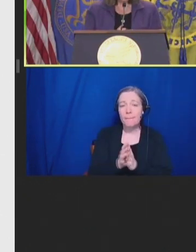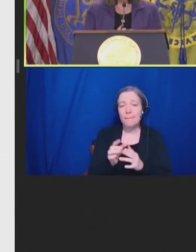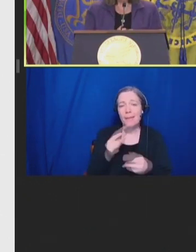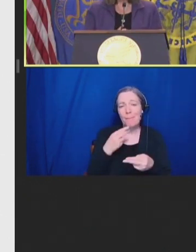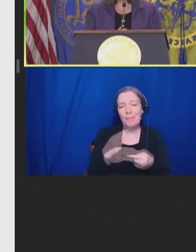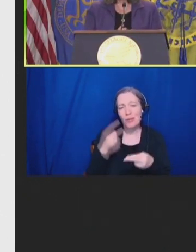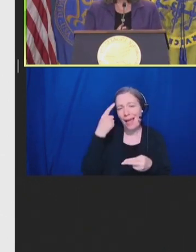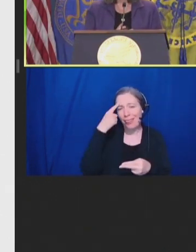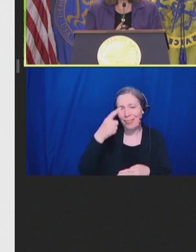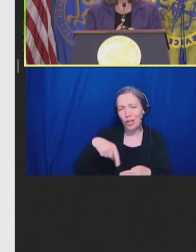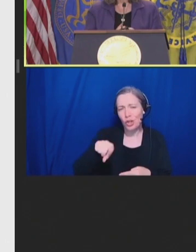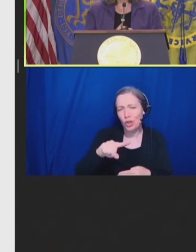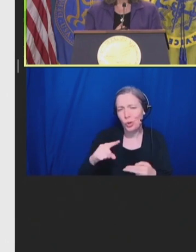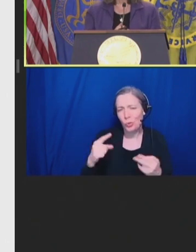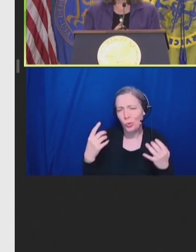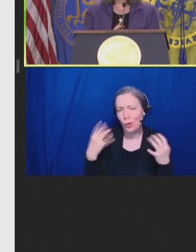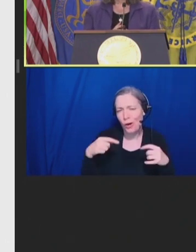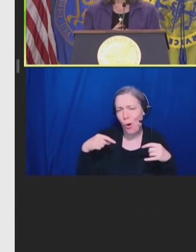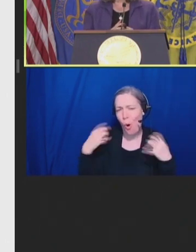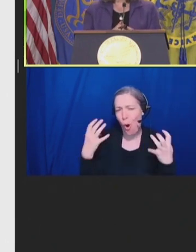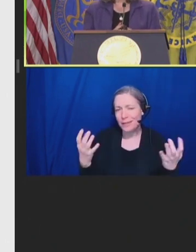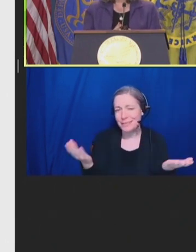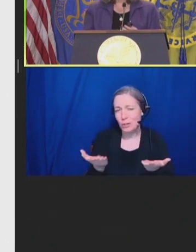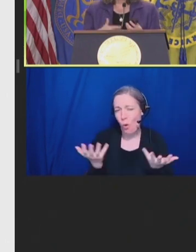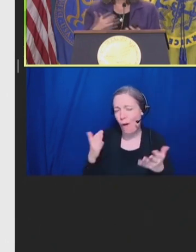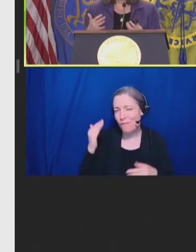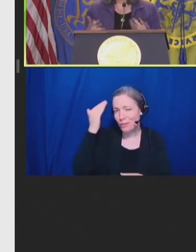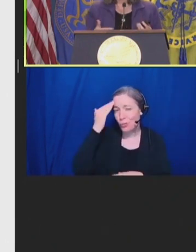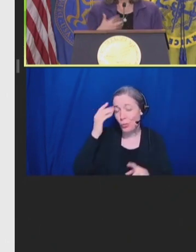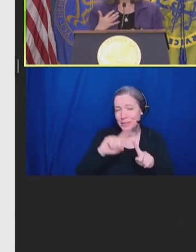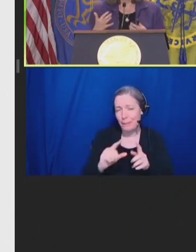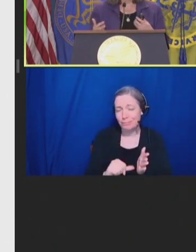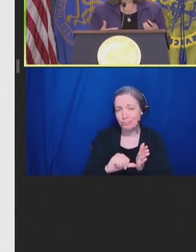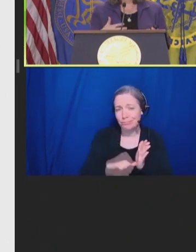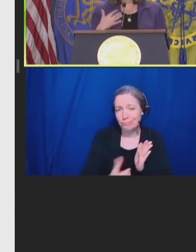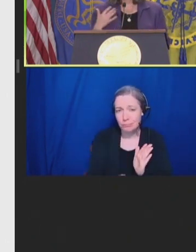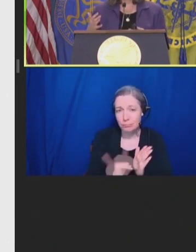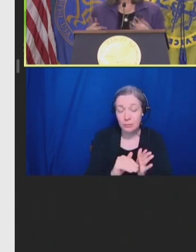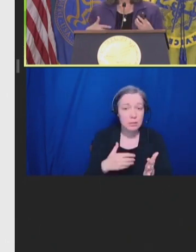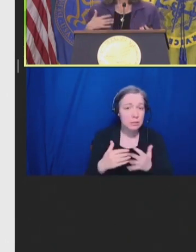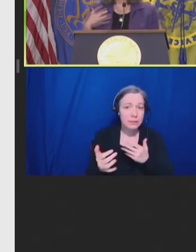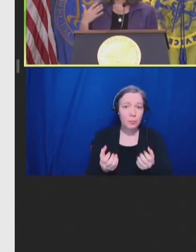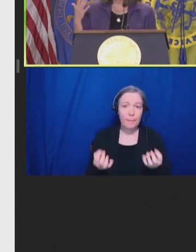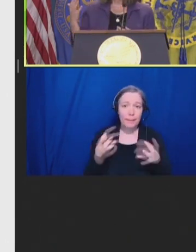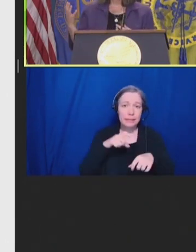But just to reiterate, you know, no matter how many times this data is looked at or, you know,